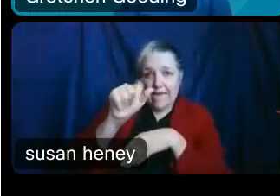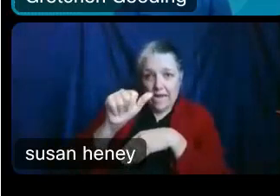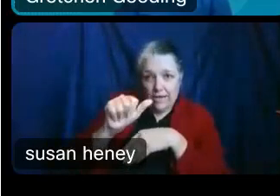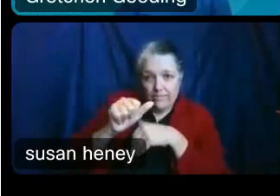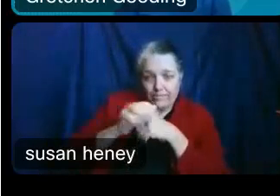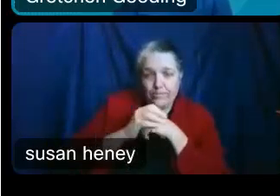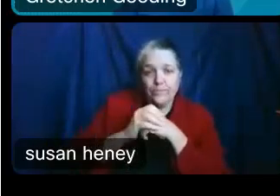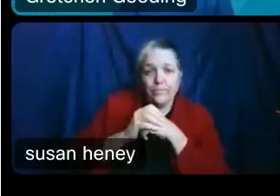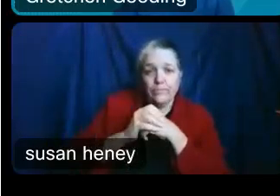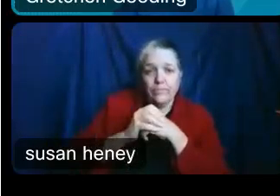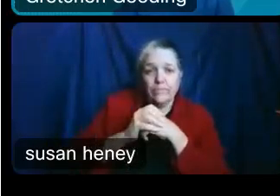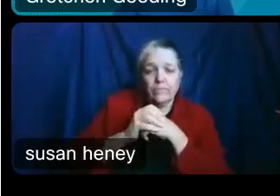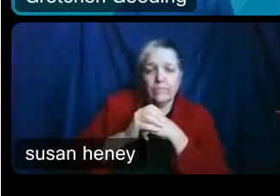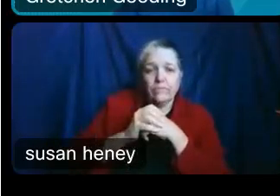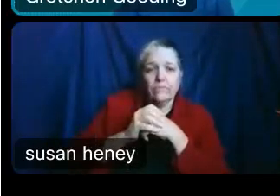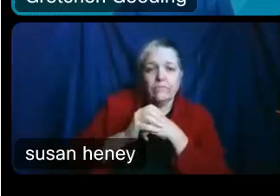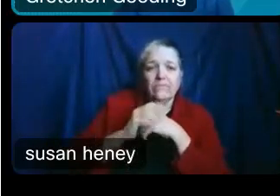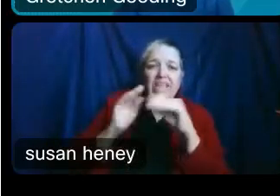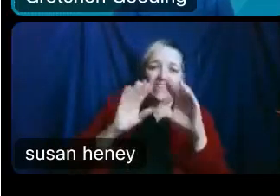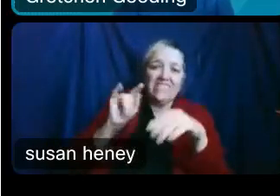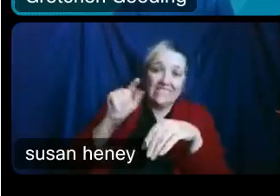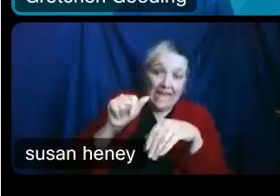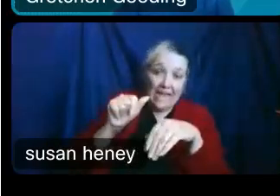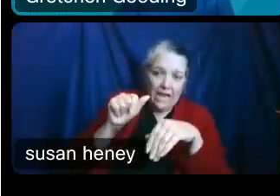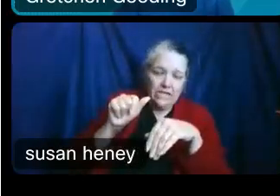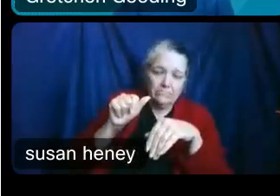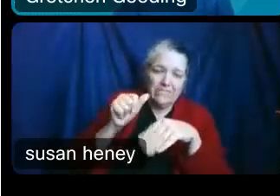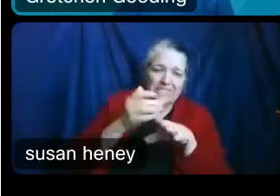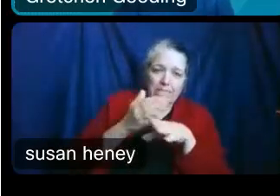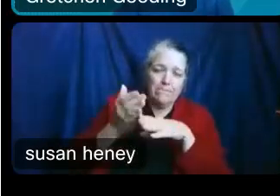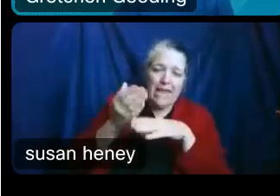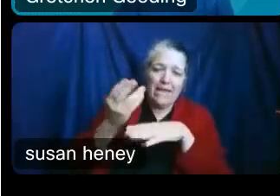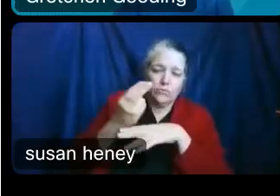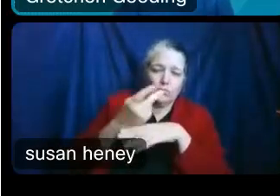itself is the main draw for many users. You want to get the data and use it to help your